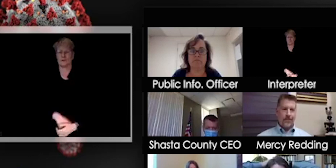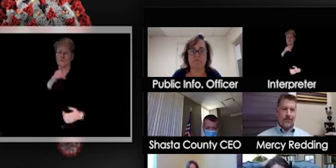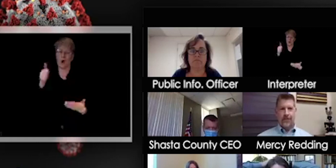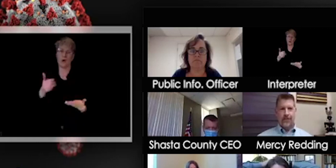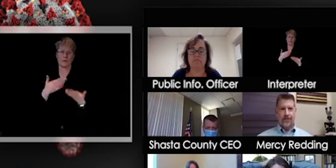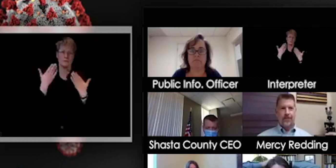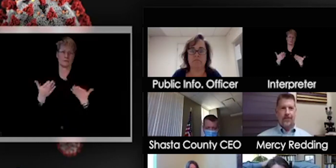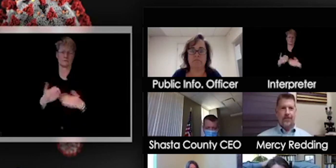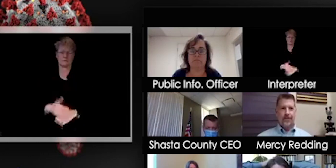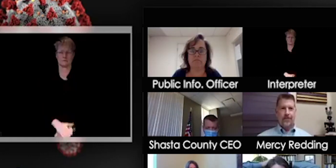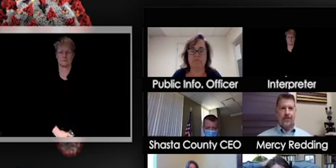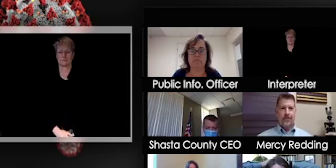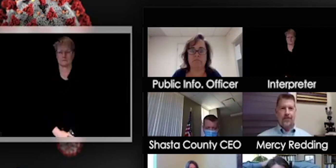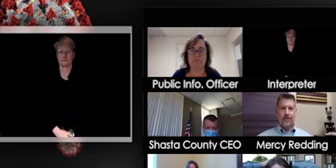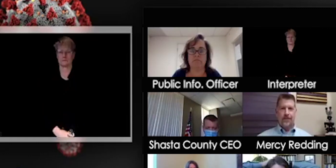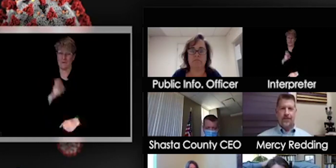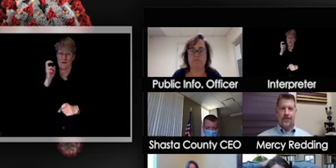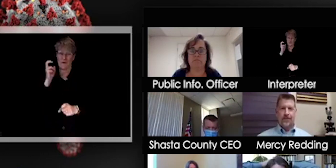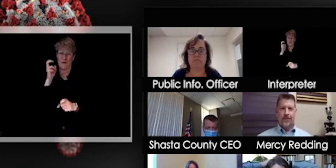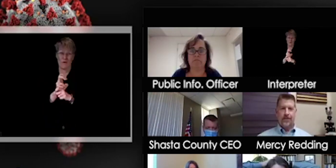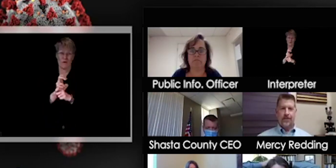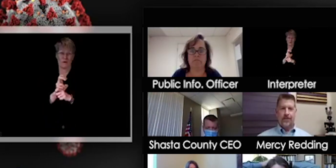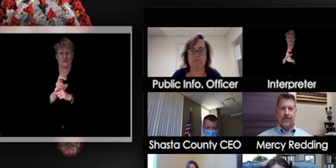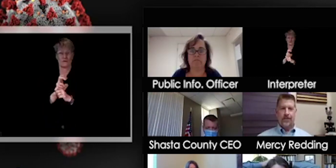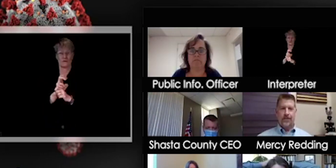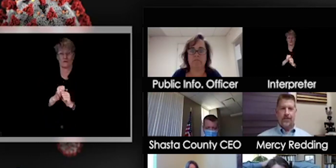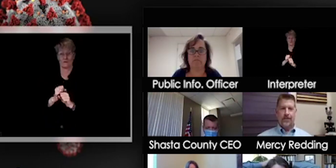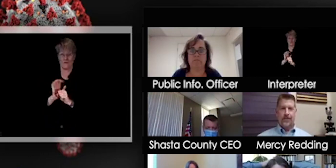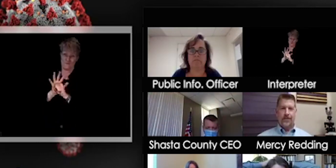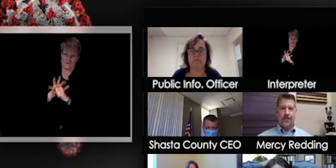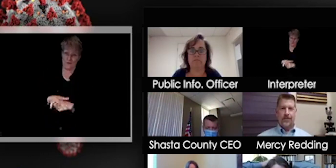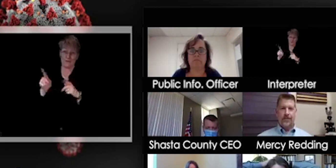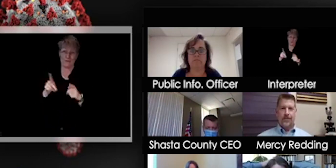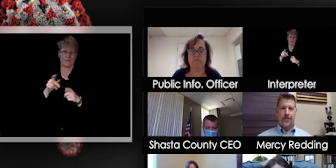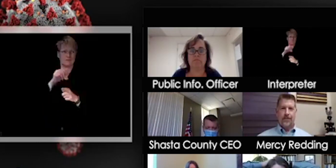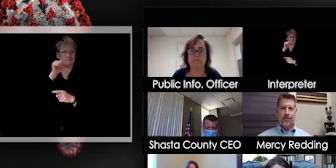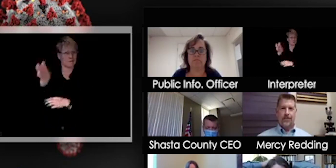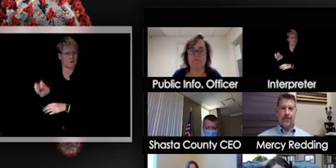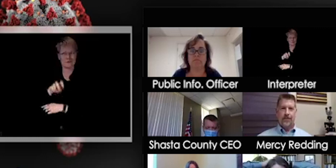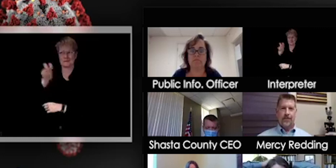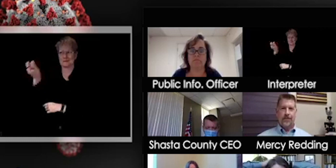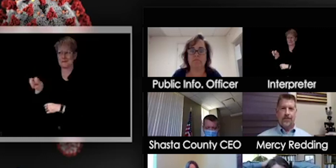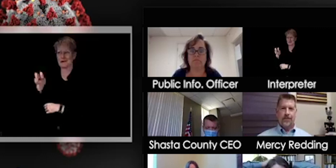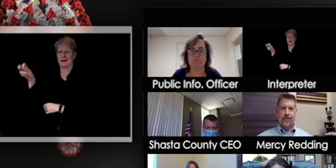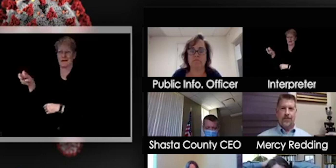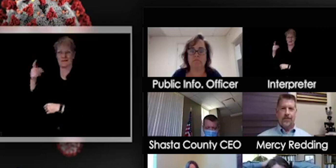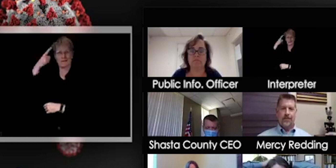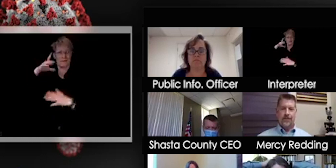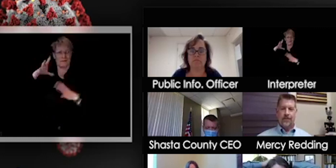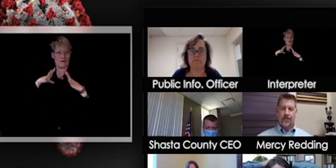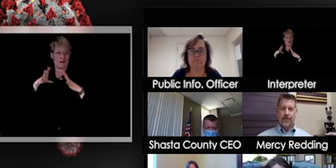difficult to enforce and we are again relying on people using common courtesy and voluntary